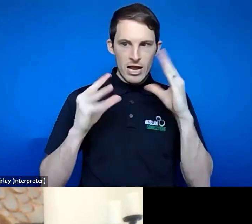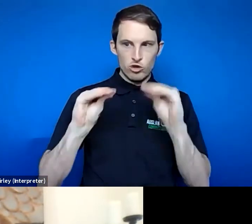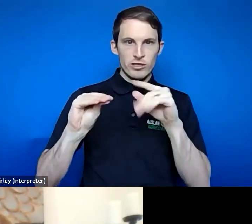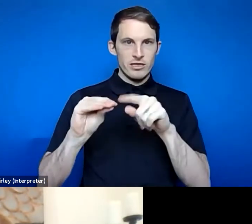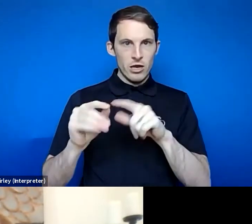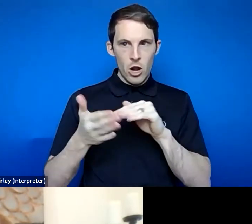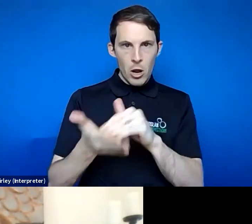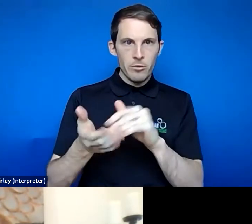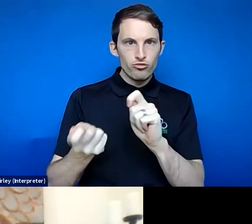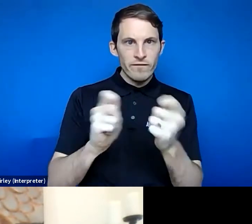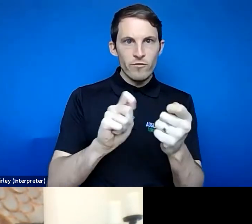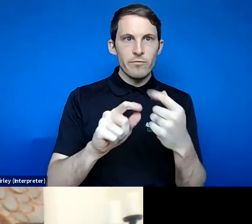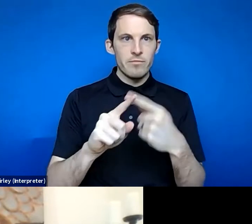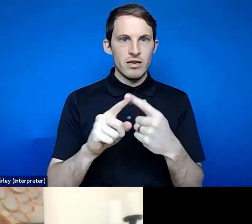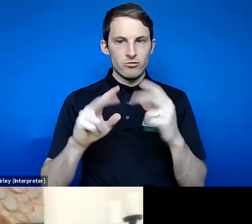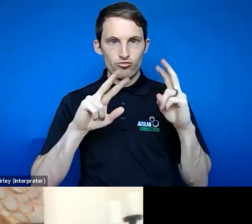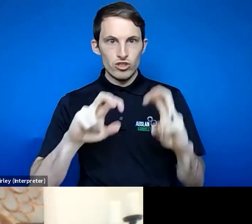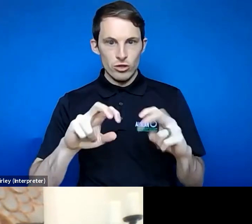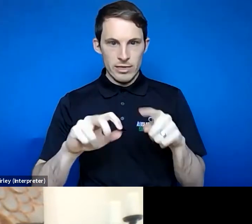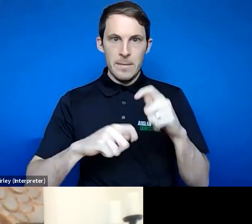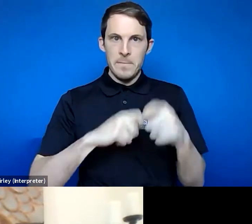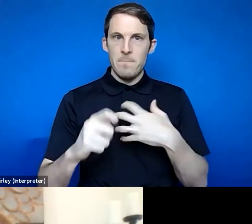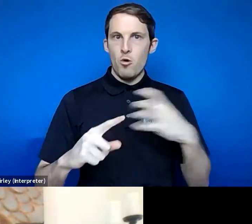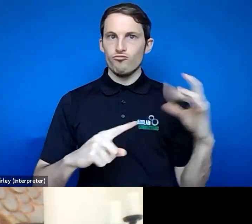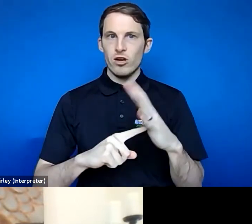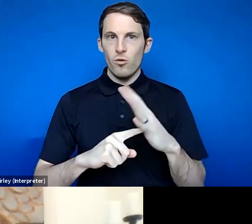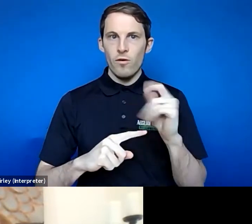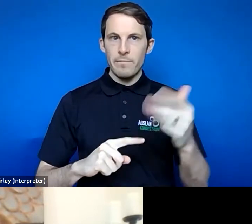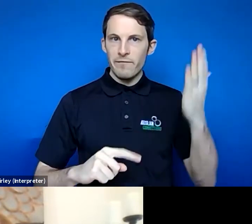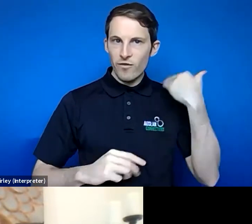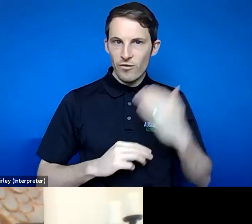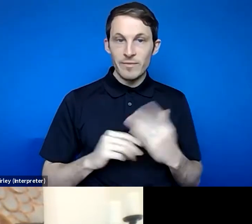suddenly more critical than ever and at the same time we had to set ourselves up for a